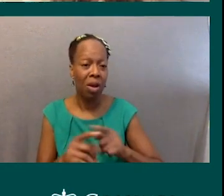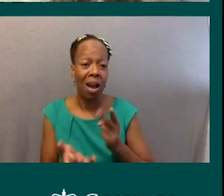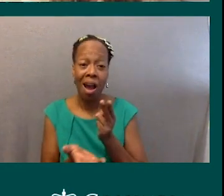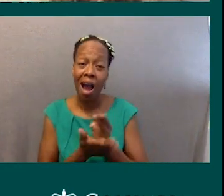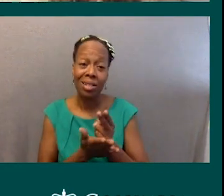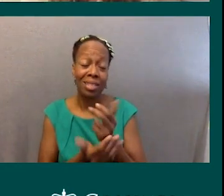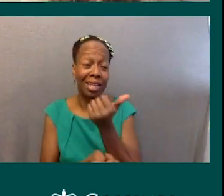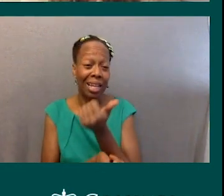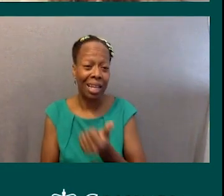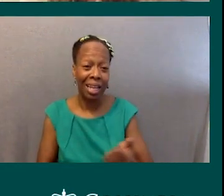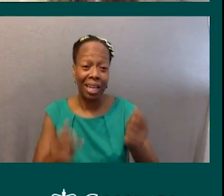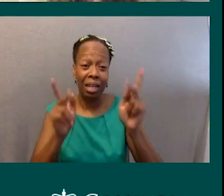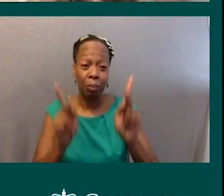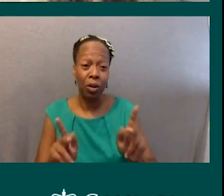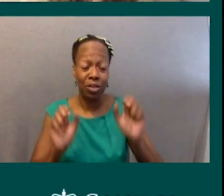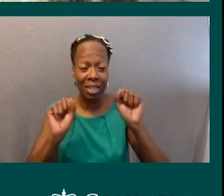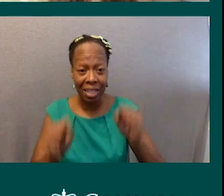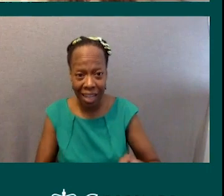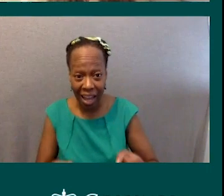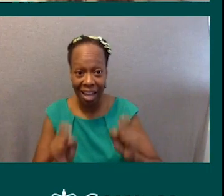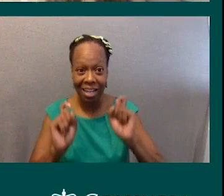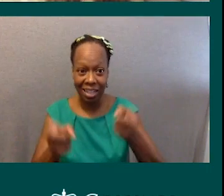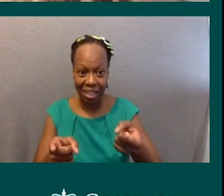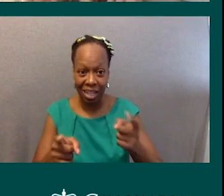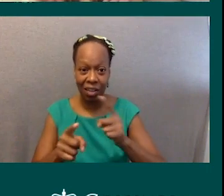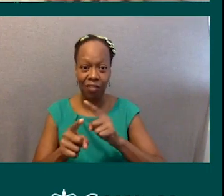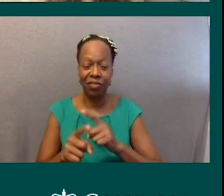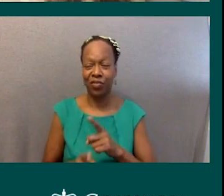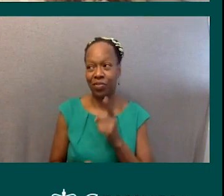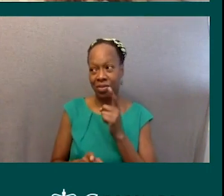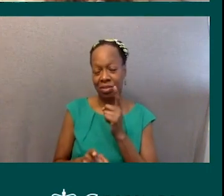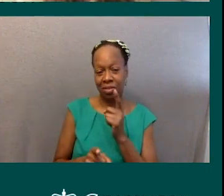Yeah, but no, but we're not encouraging anyone to go to anybody obviously,